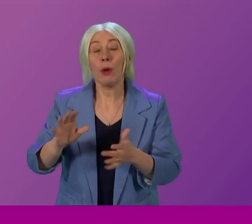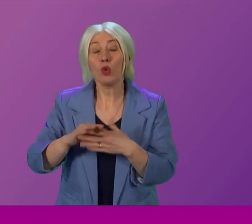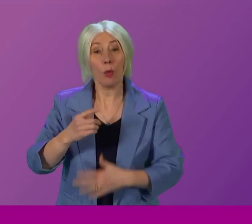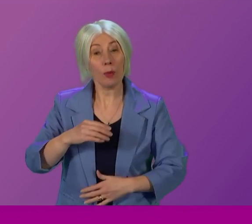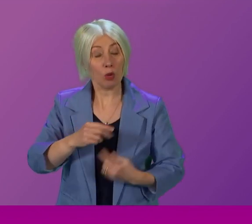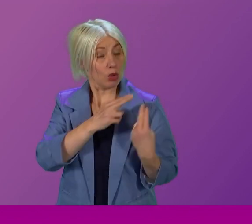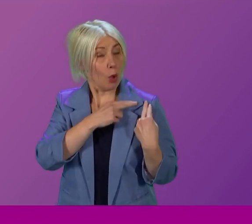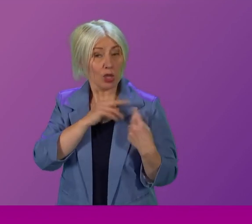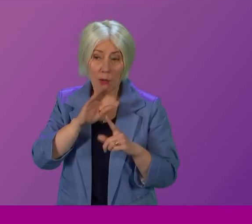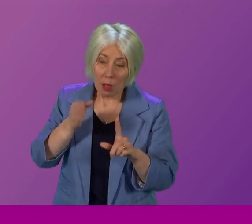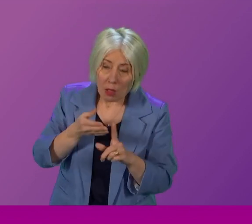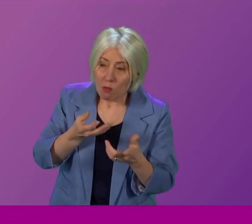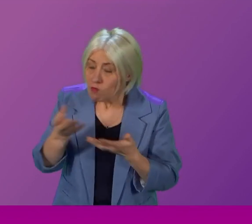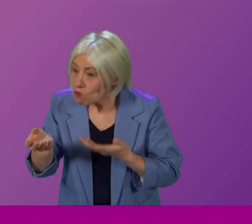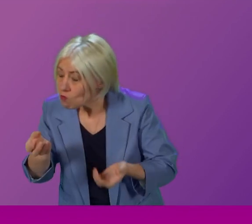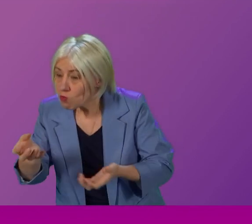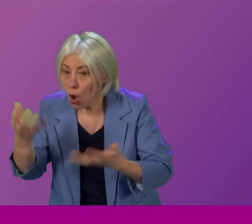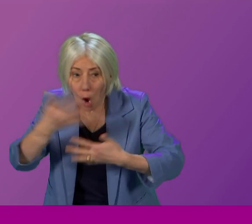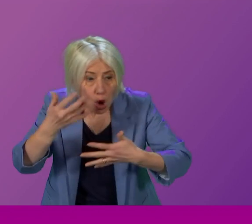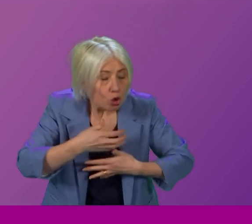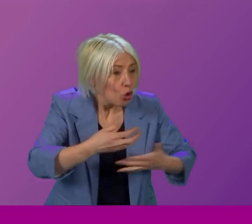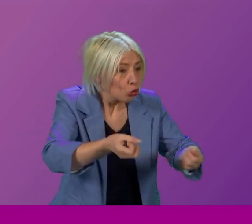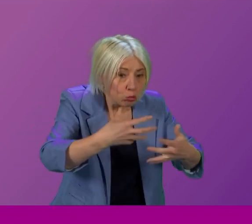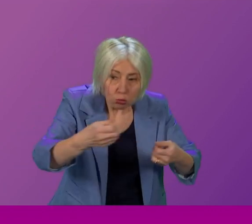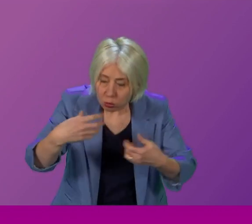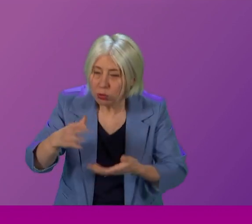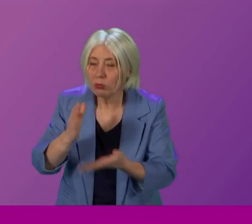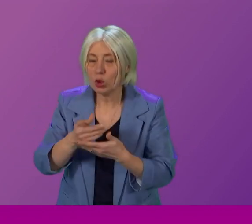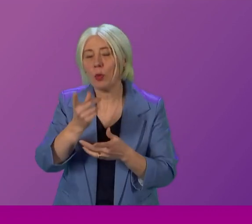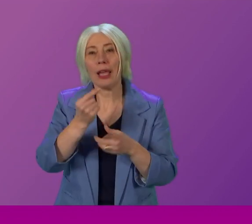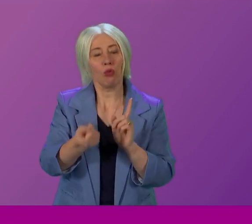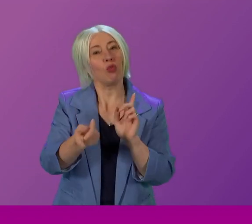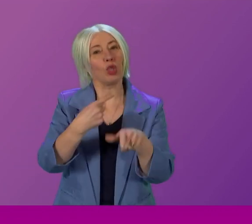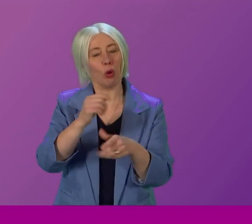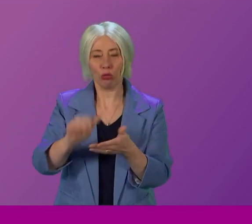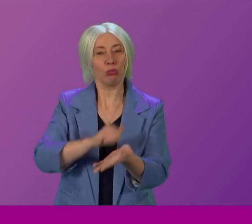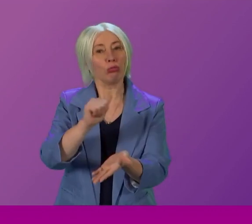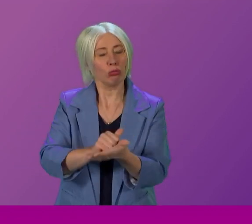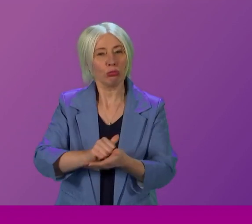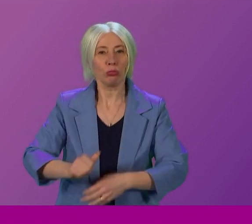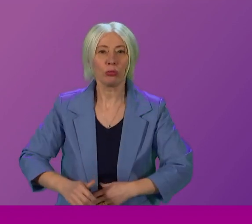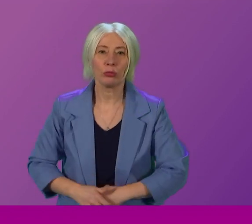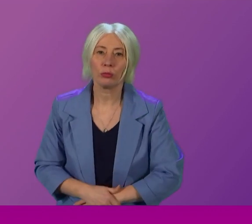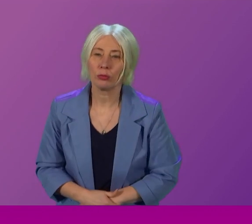listen to the concerns of business, and respond responsibly in the face of those.